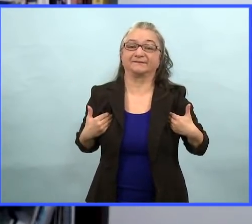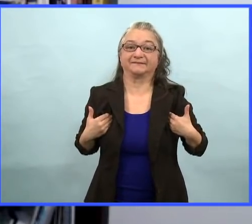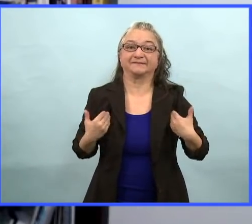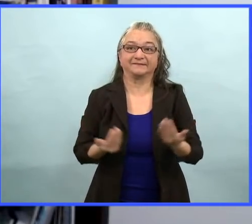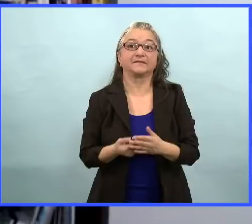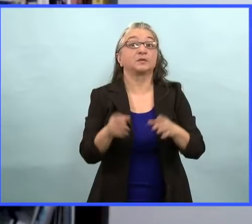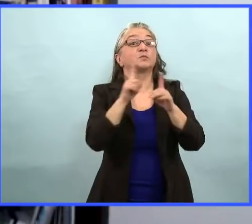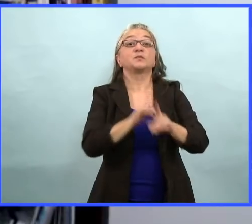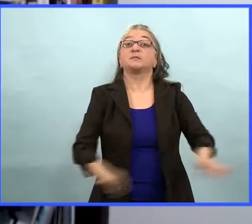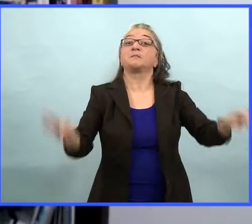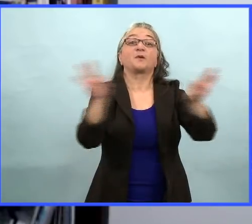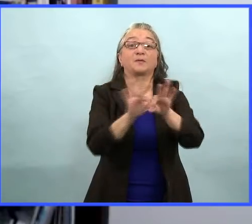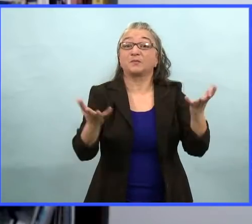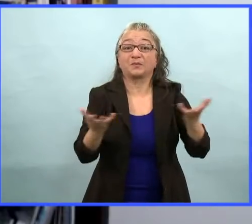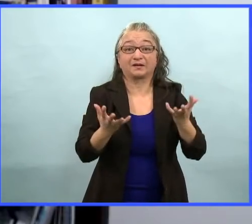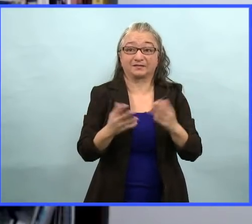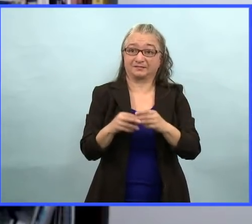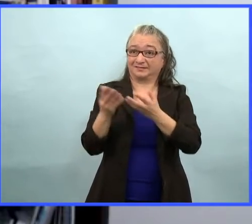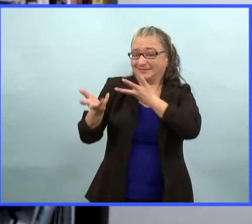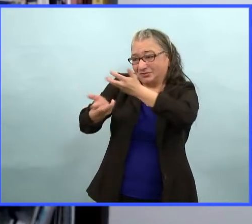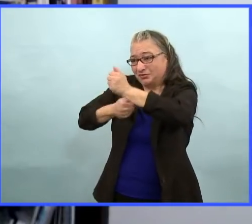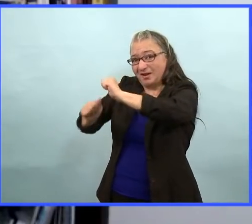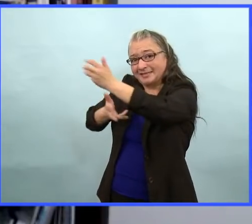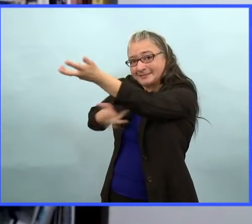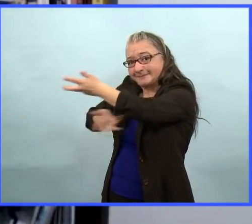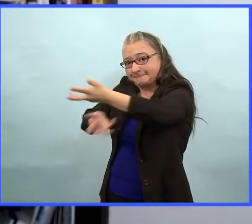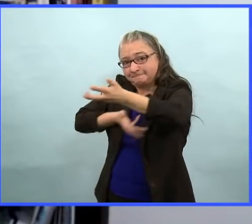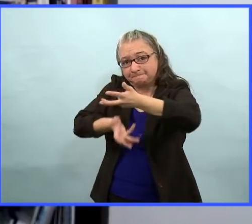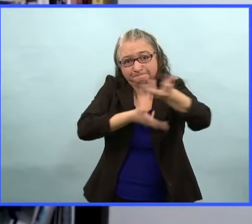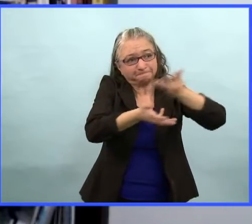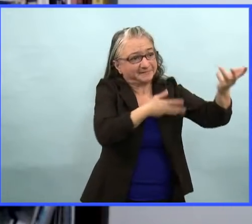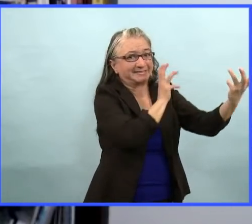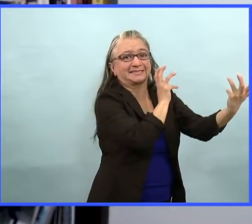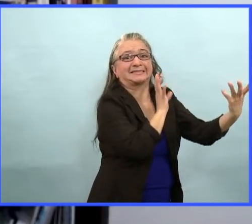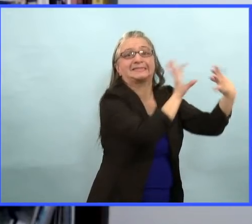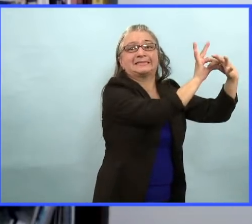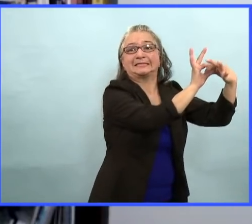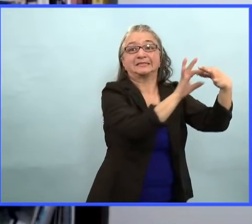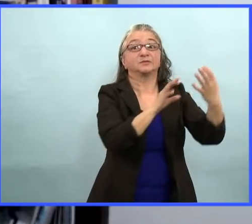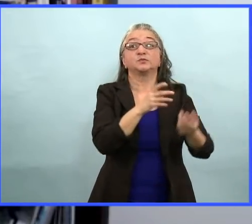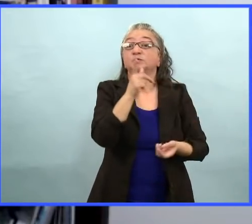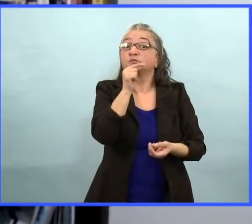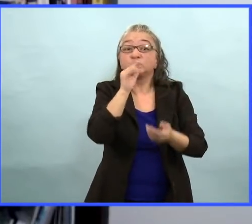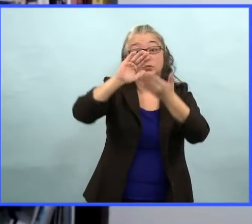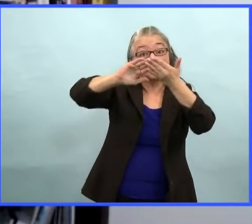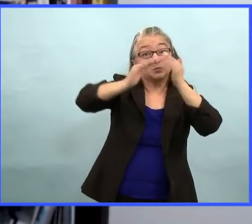at working with community members who are experts in how to work with these communities